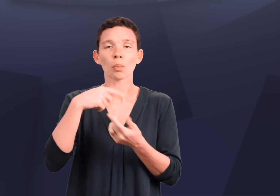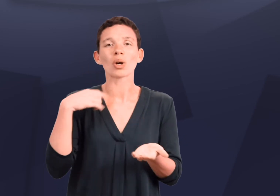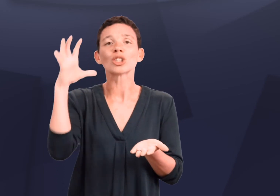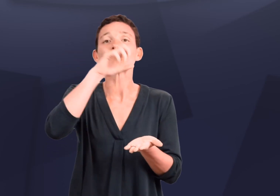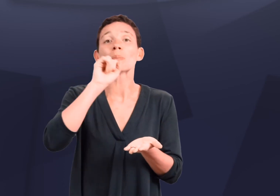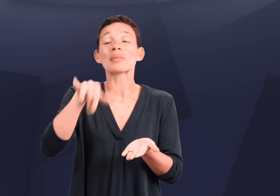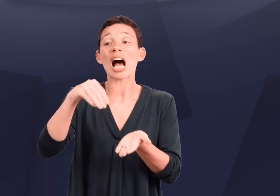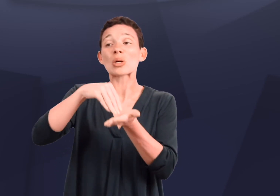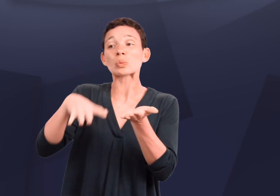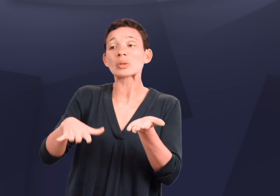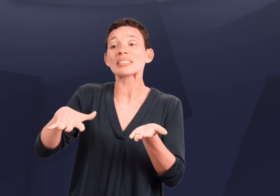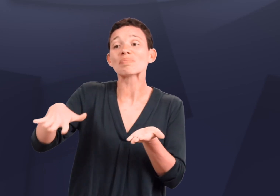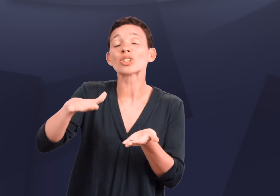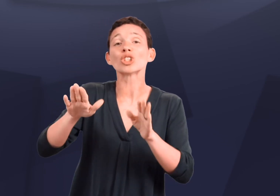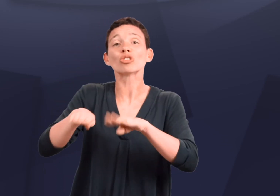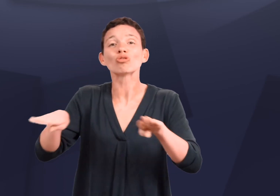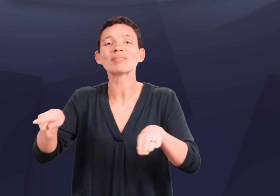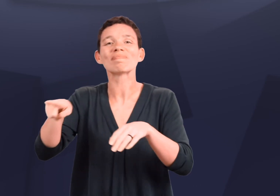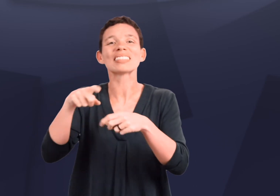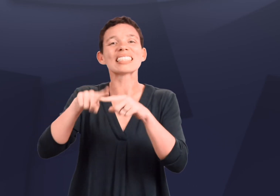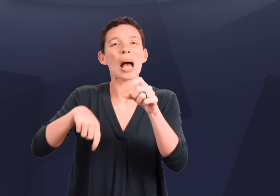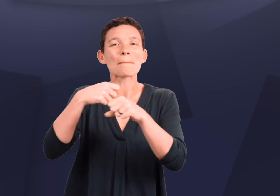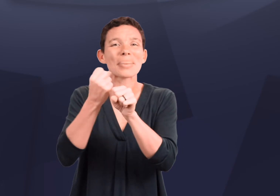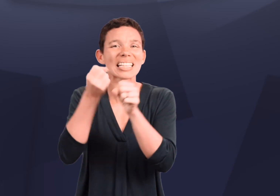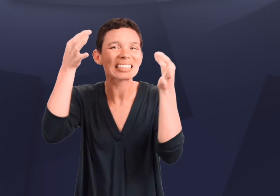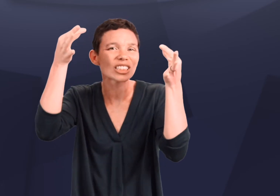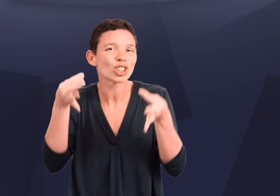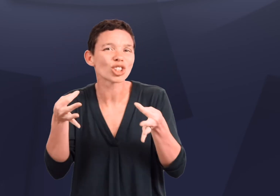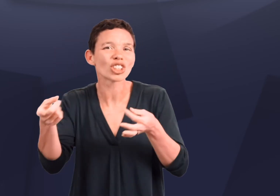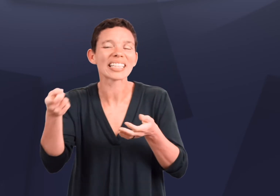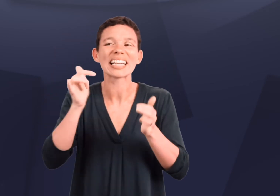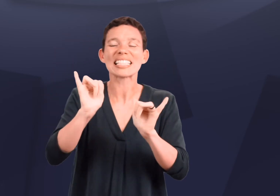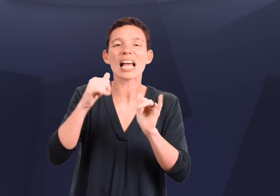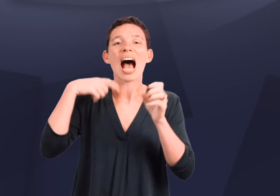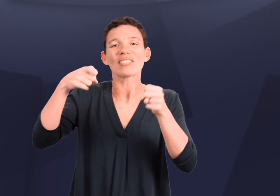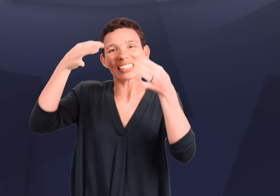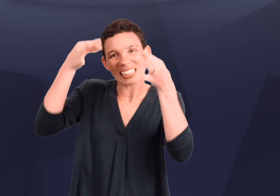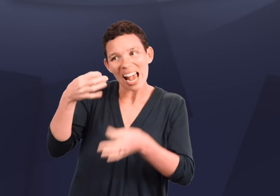Ageism can involve assuming that students and children are not capable of making decisions.